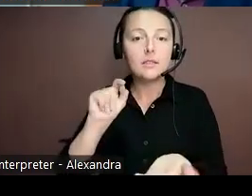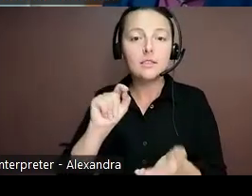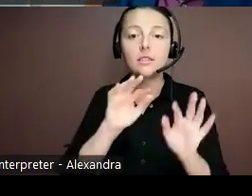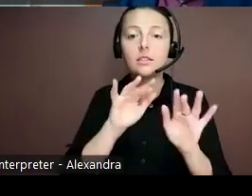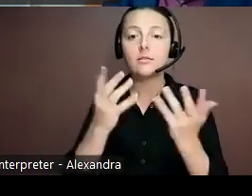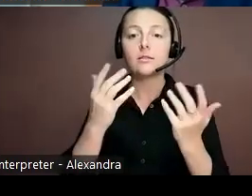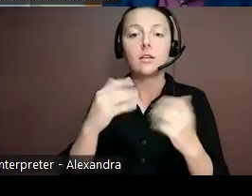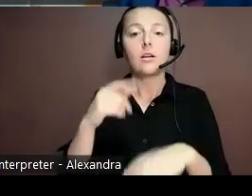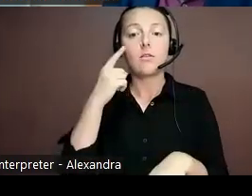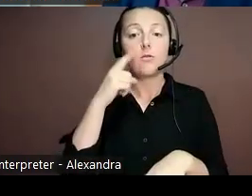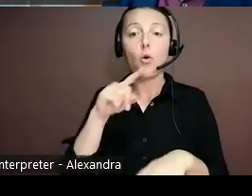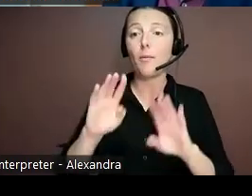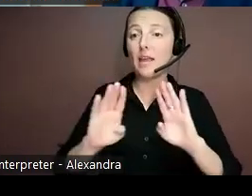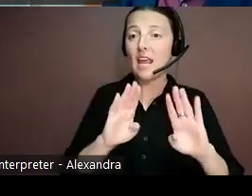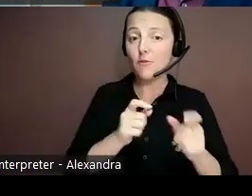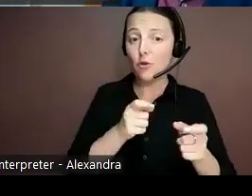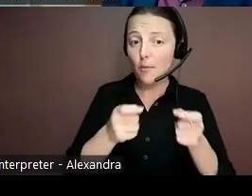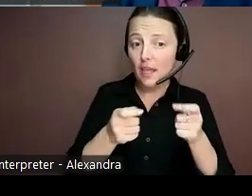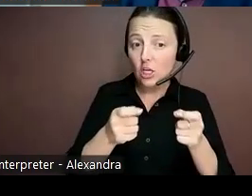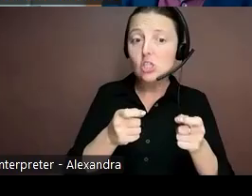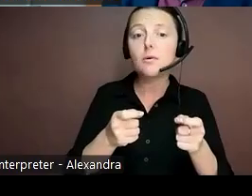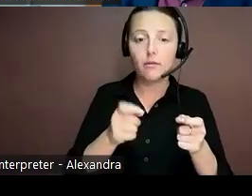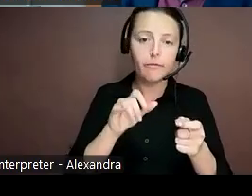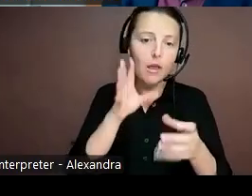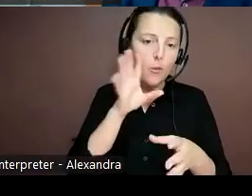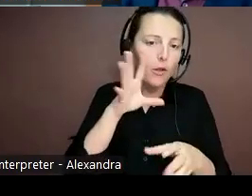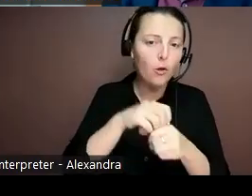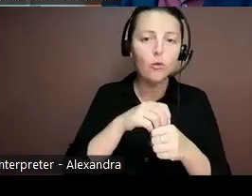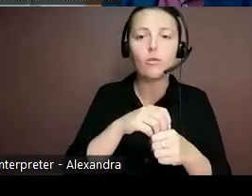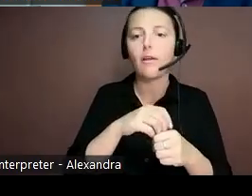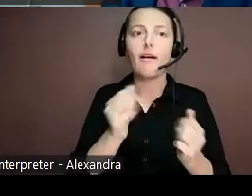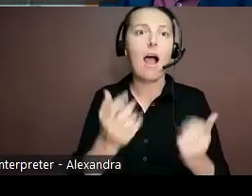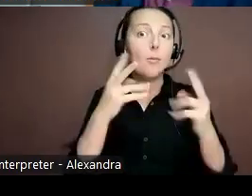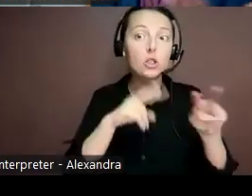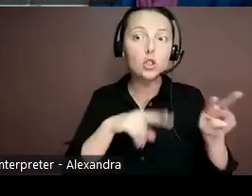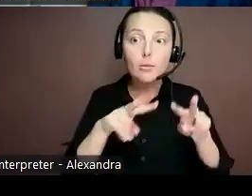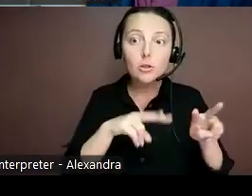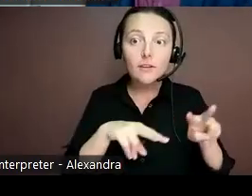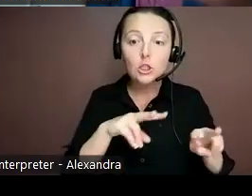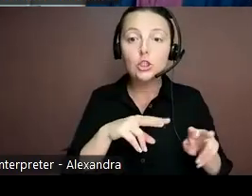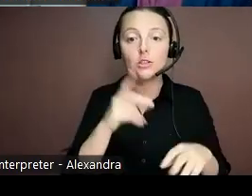subjected to and um you know, uh like you know, if they're targeting another patient in the unit,